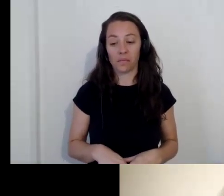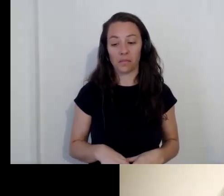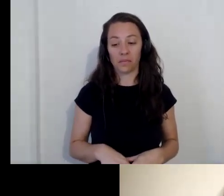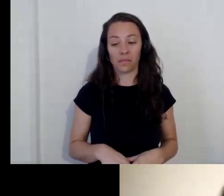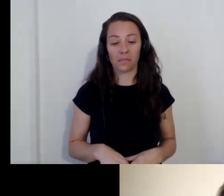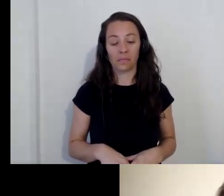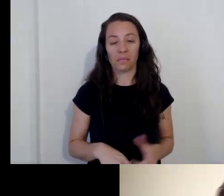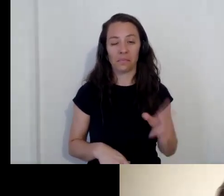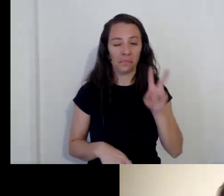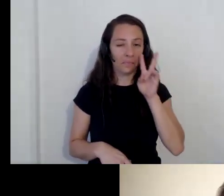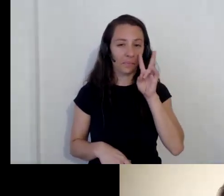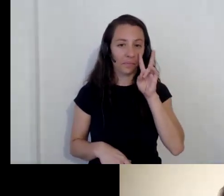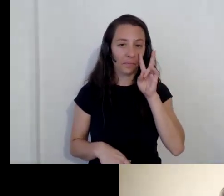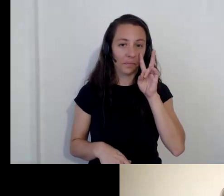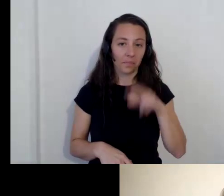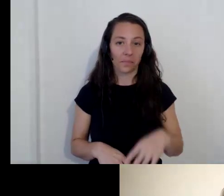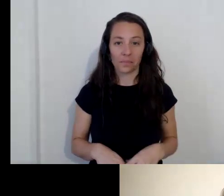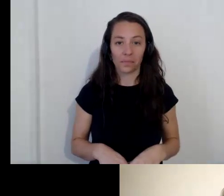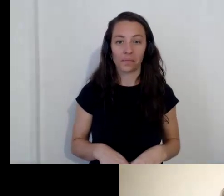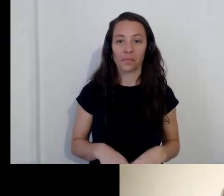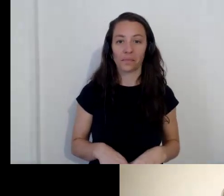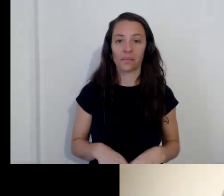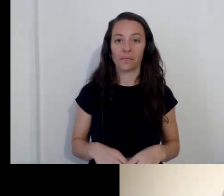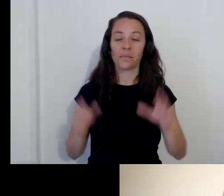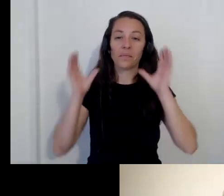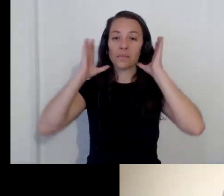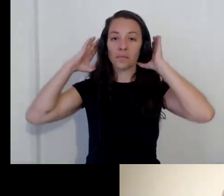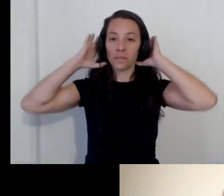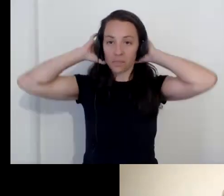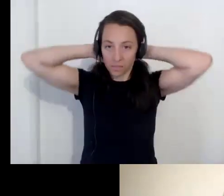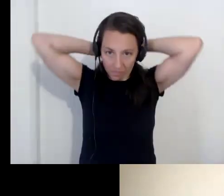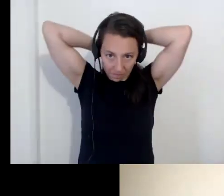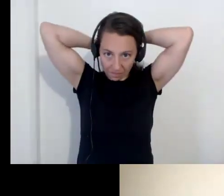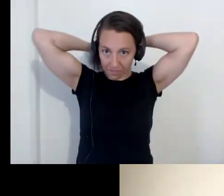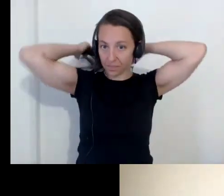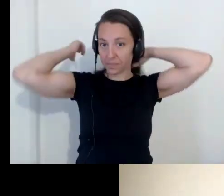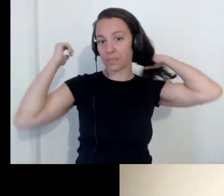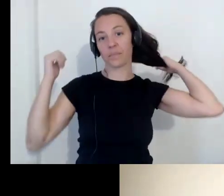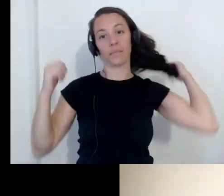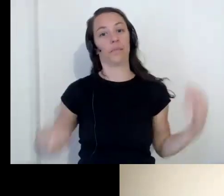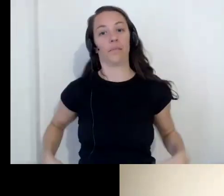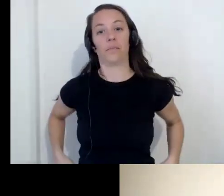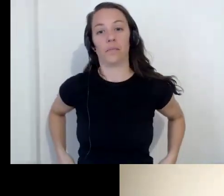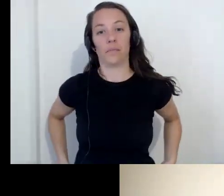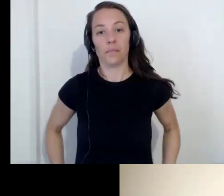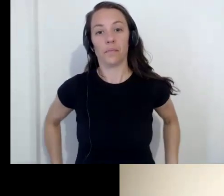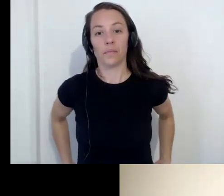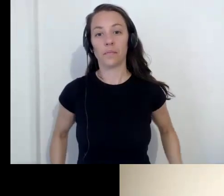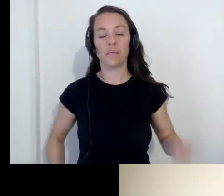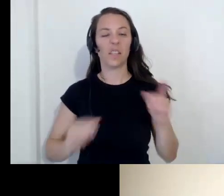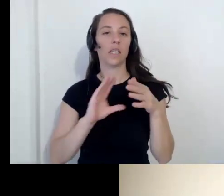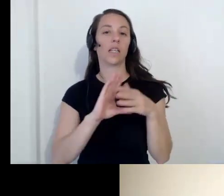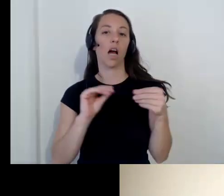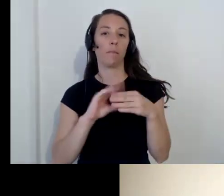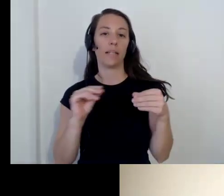Just a comment that it is important to educate people to prevent ignorance.